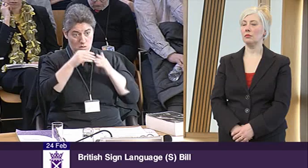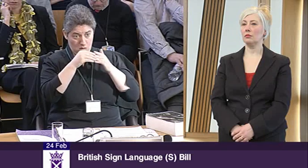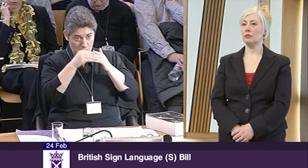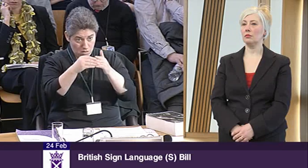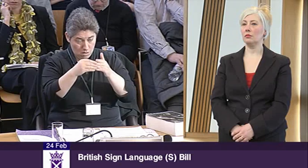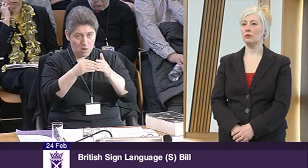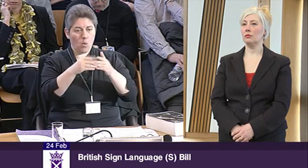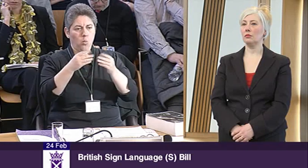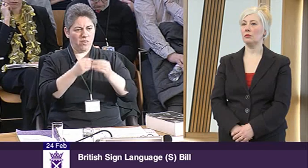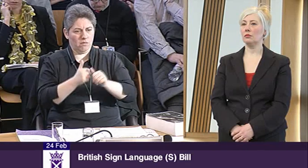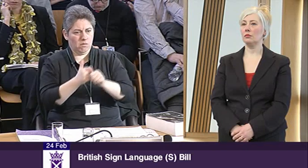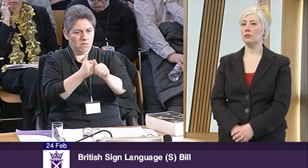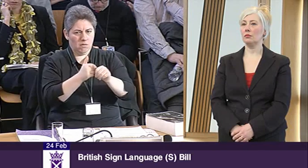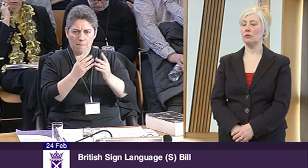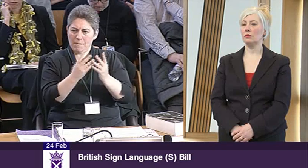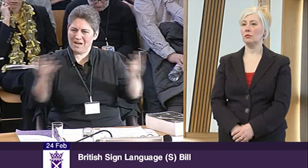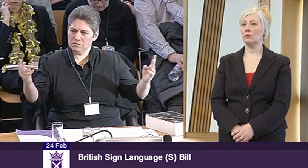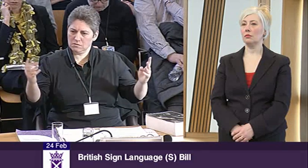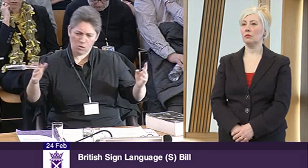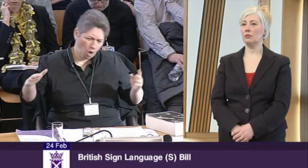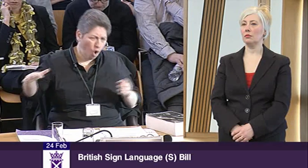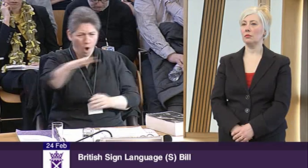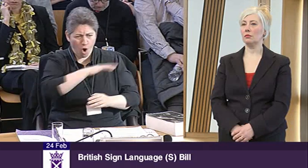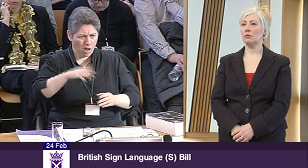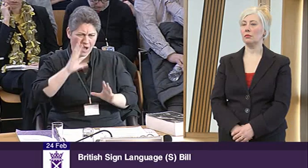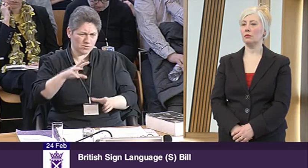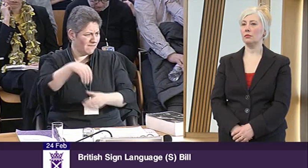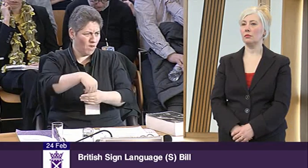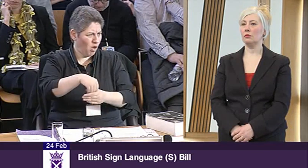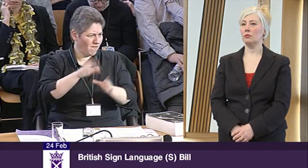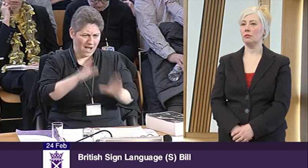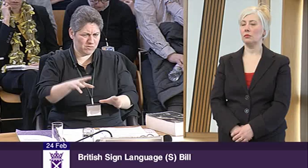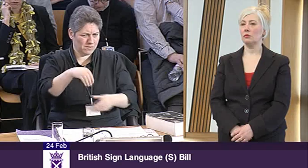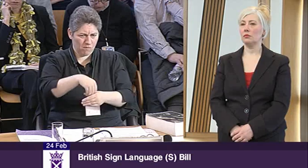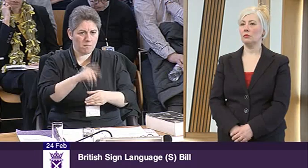around, it will perhaps be spread too thinly. We would like to see some sort of accountability